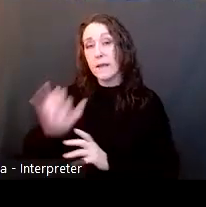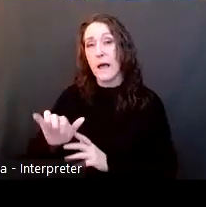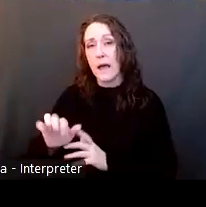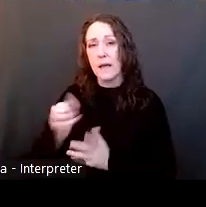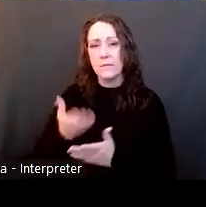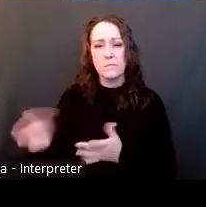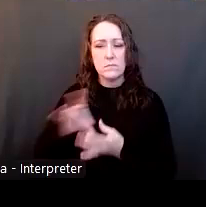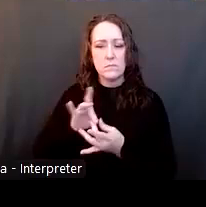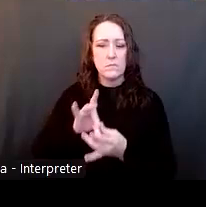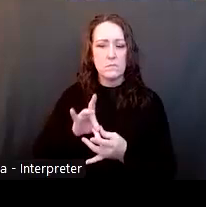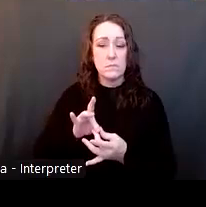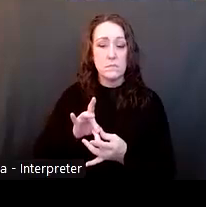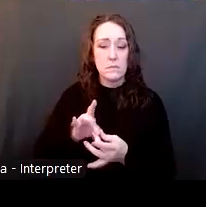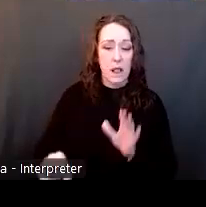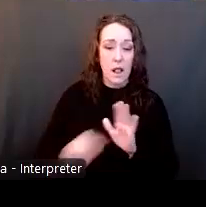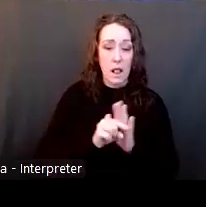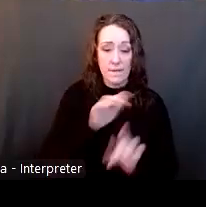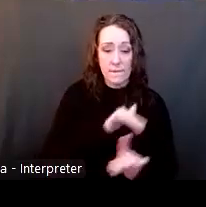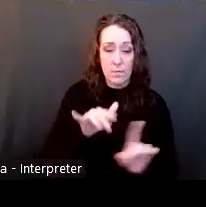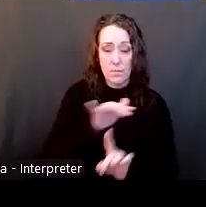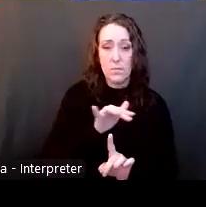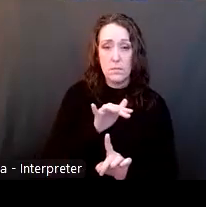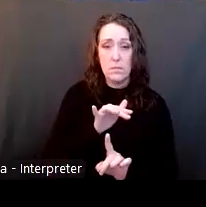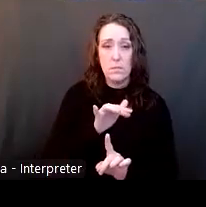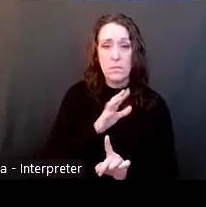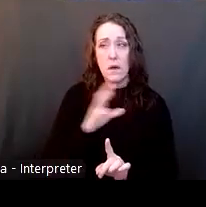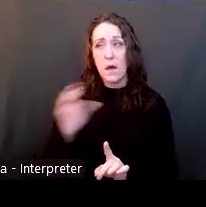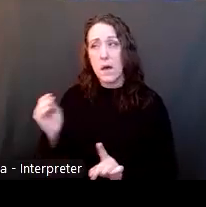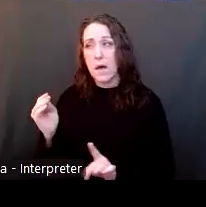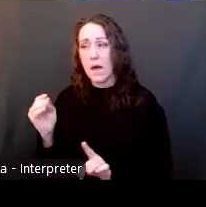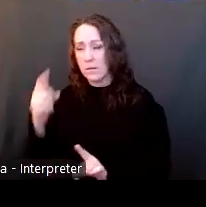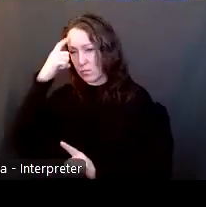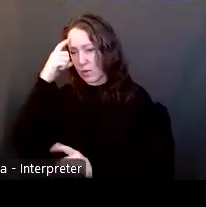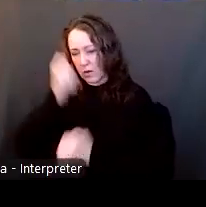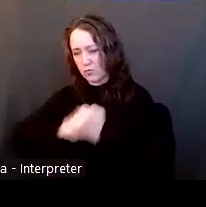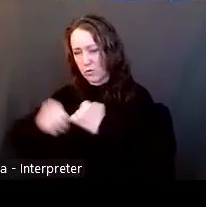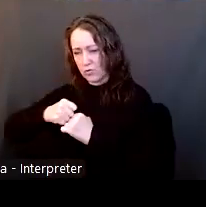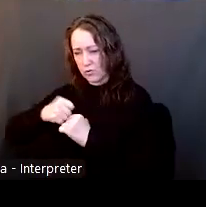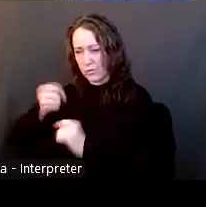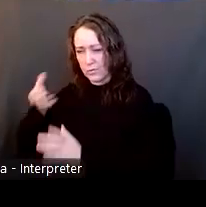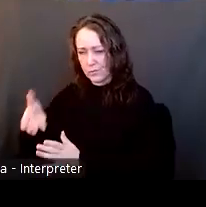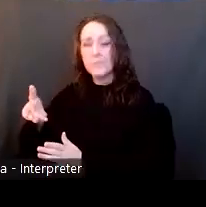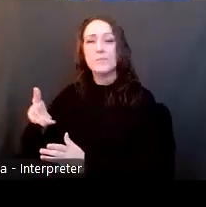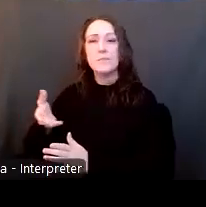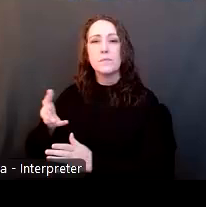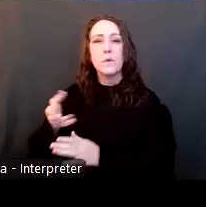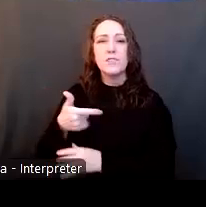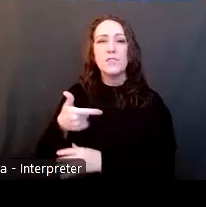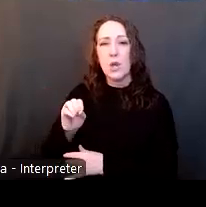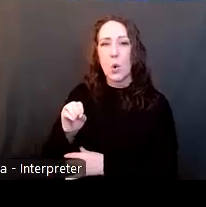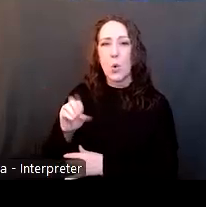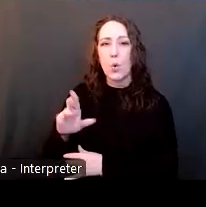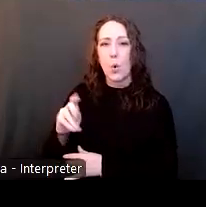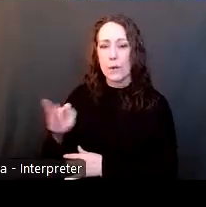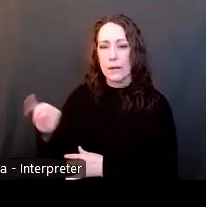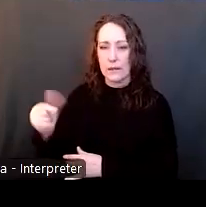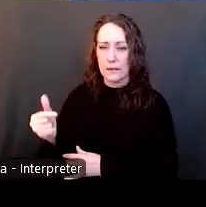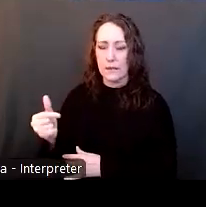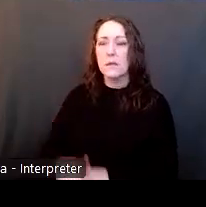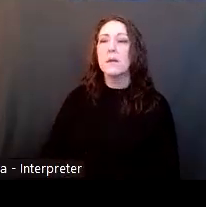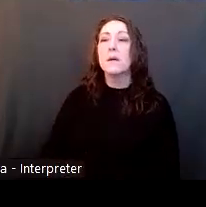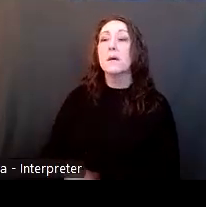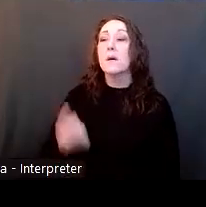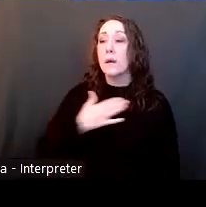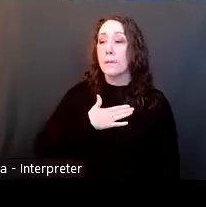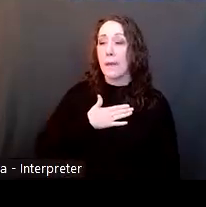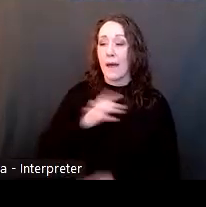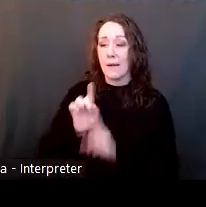between adverse environments and brain structure uh using geocoding so one of my mentees a resident